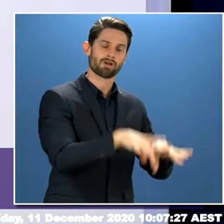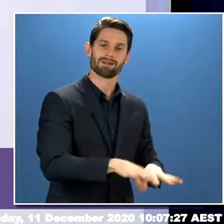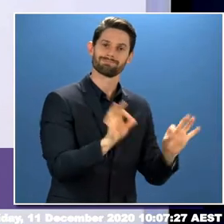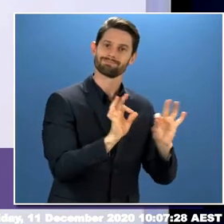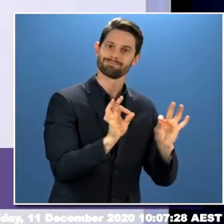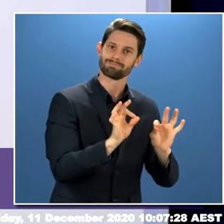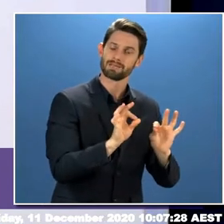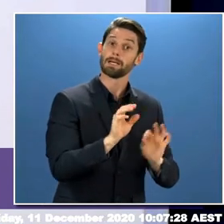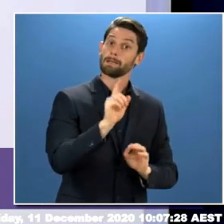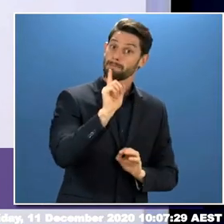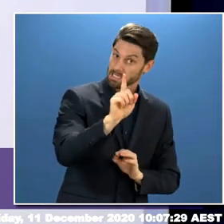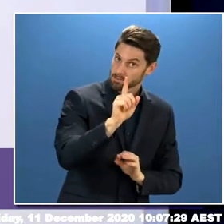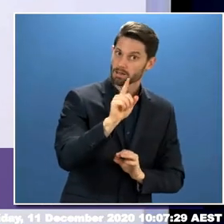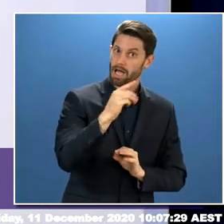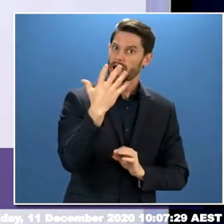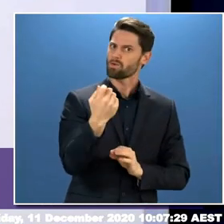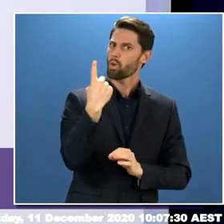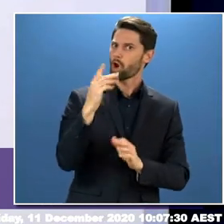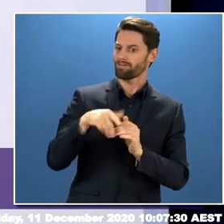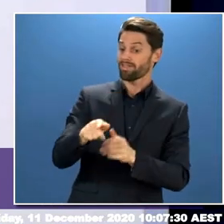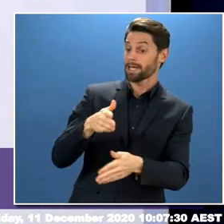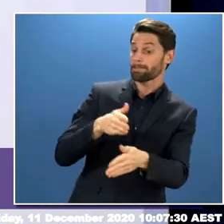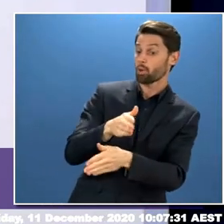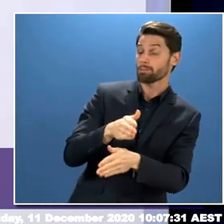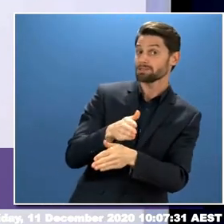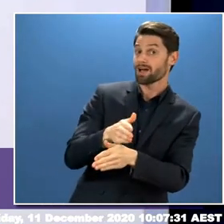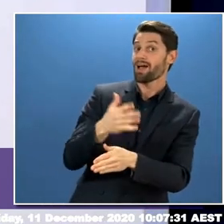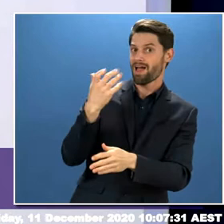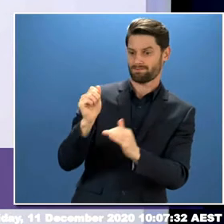area of employment is through the Disability Discrimination Act, and